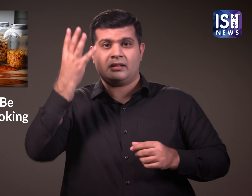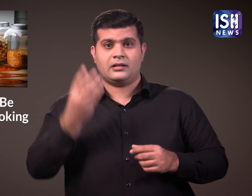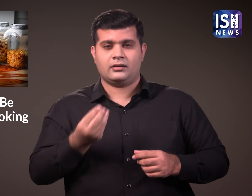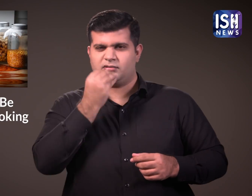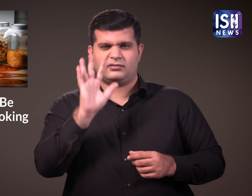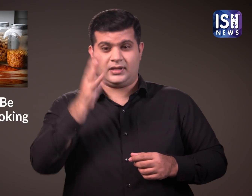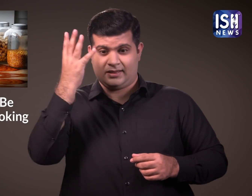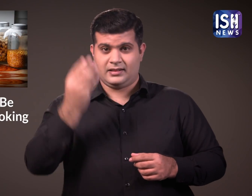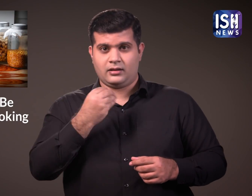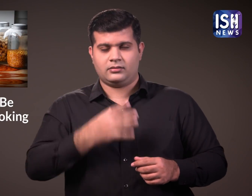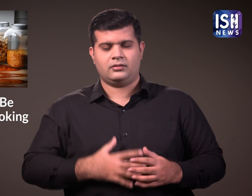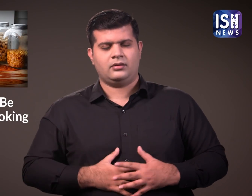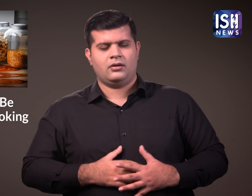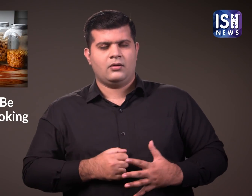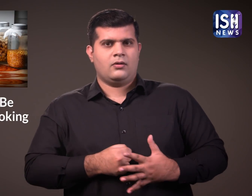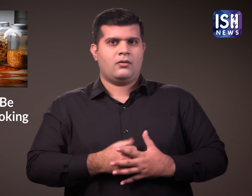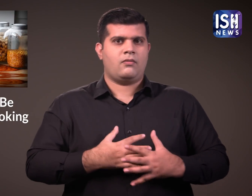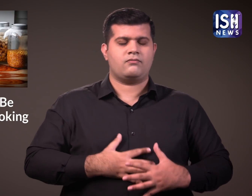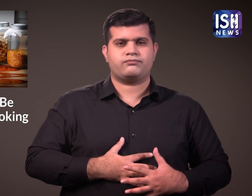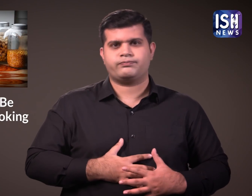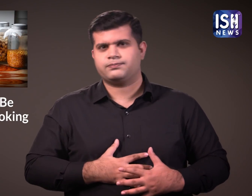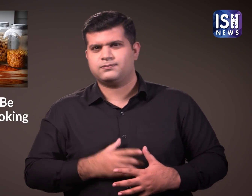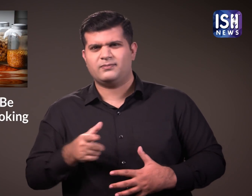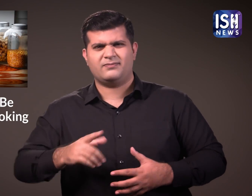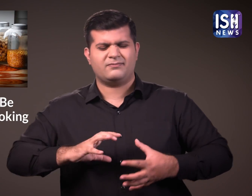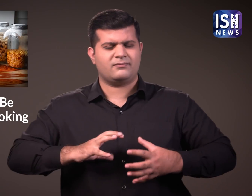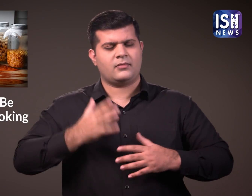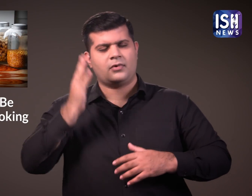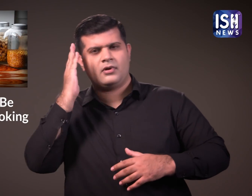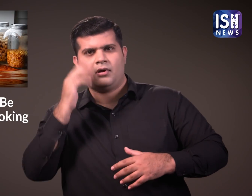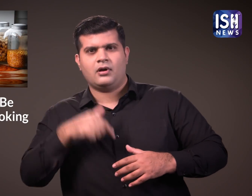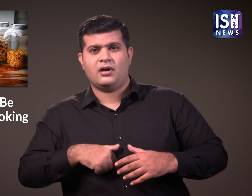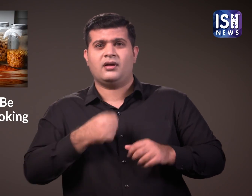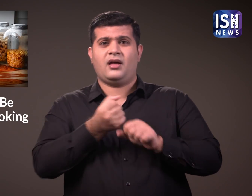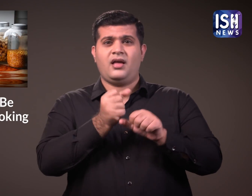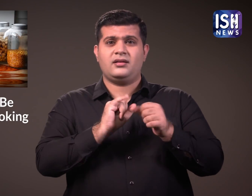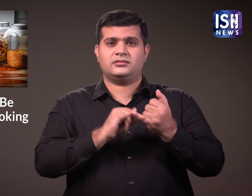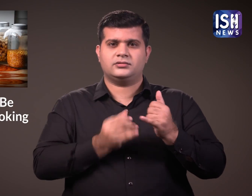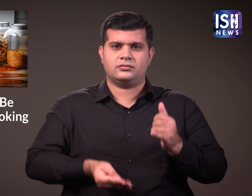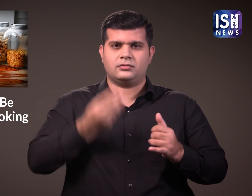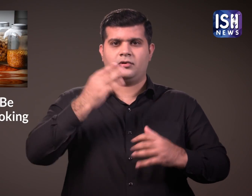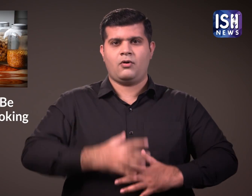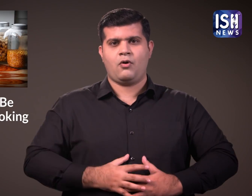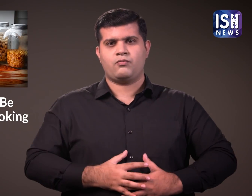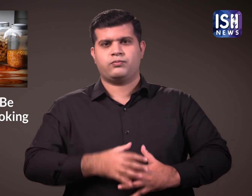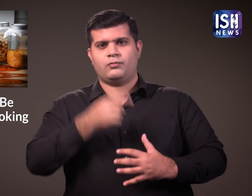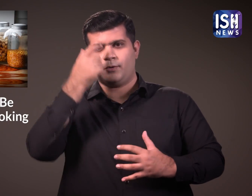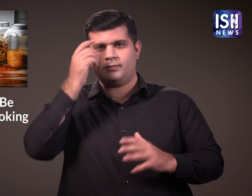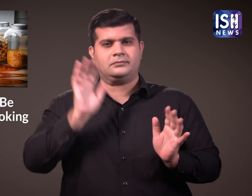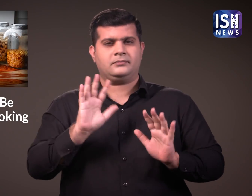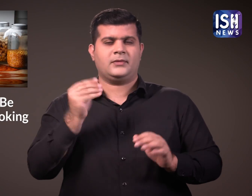It is not advisable to eat it in the night as it causes bloating.